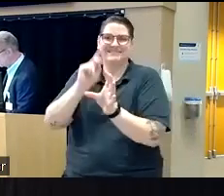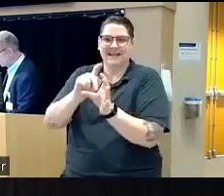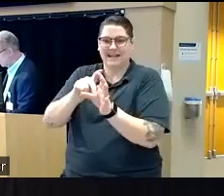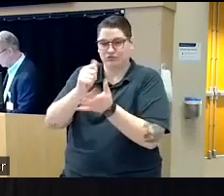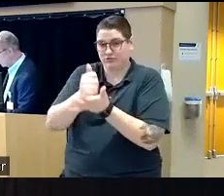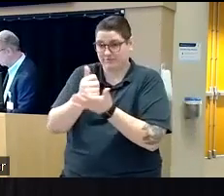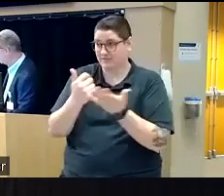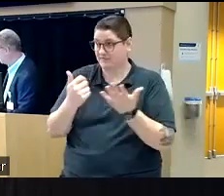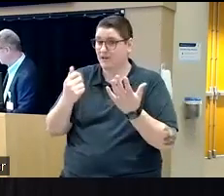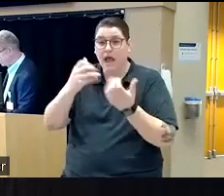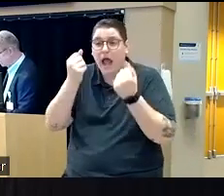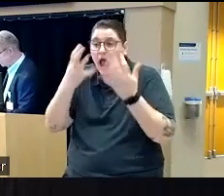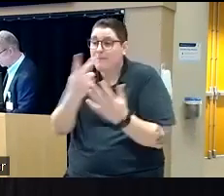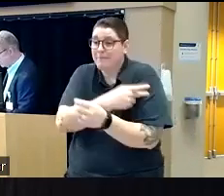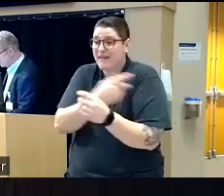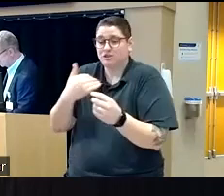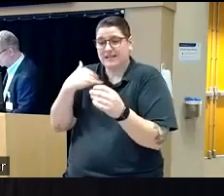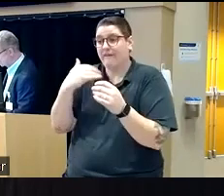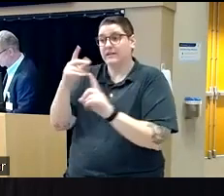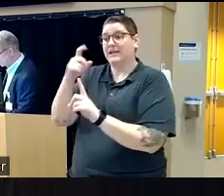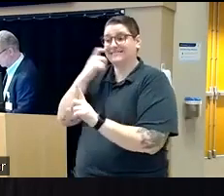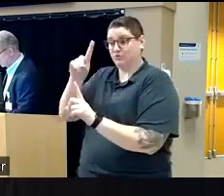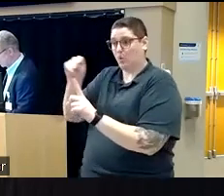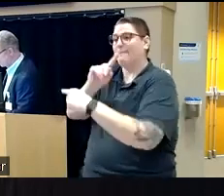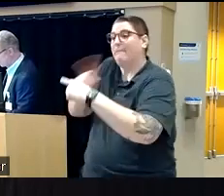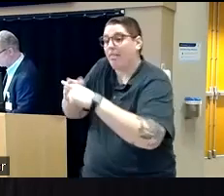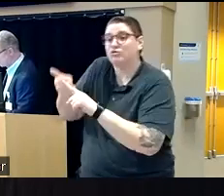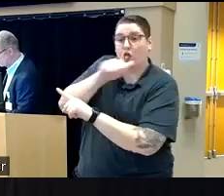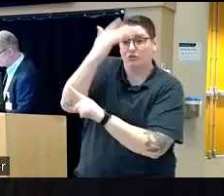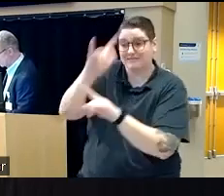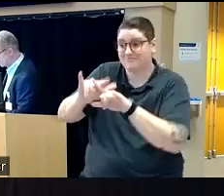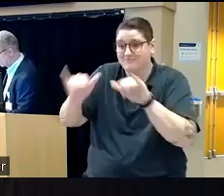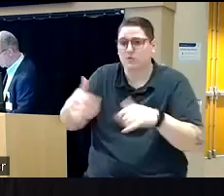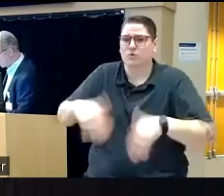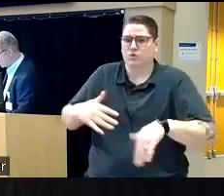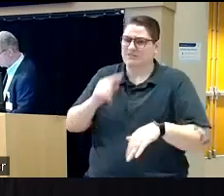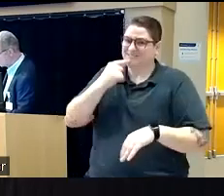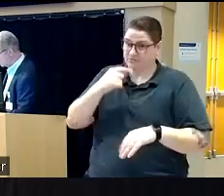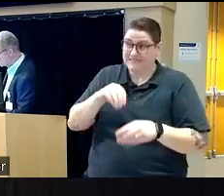patients with comorbid presentations which is especially high in inpatient settings how much